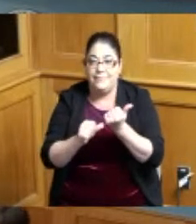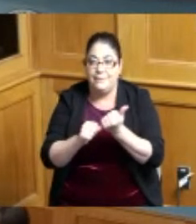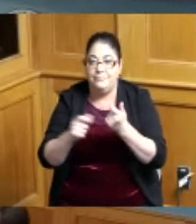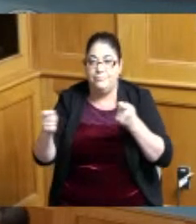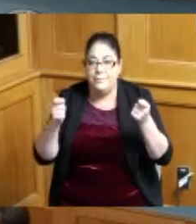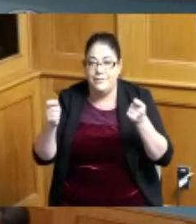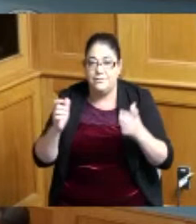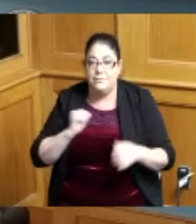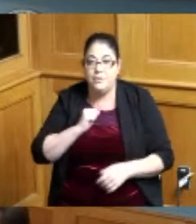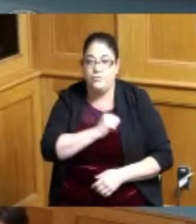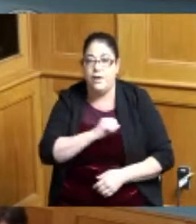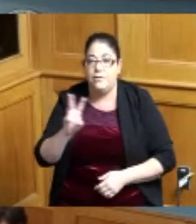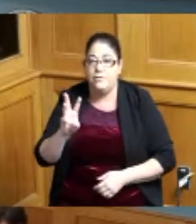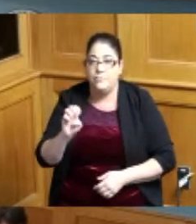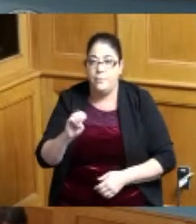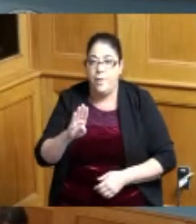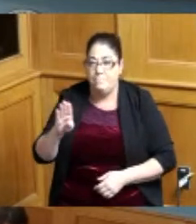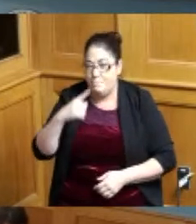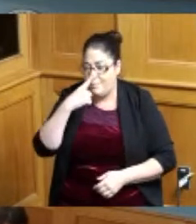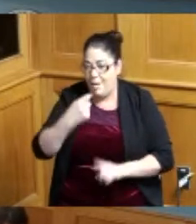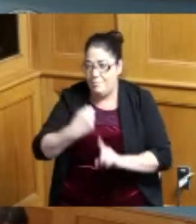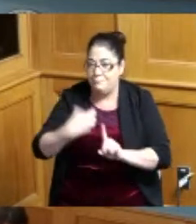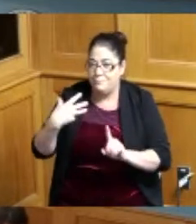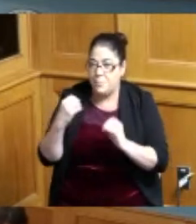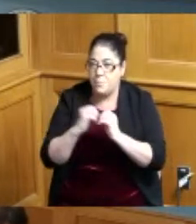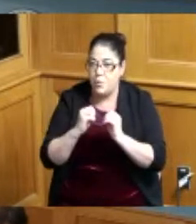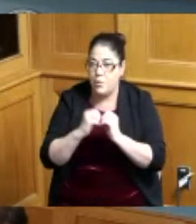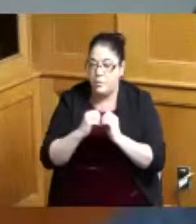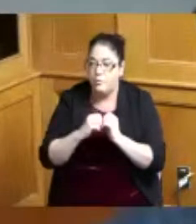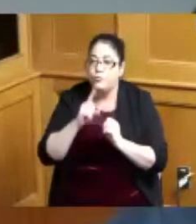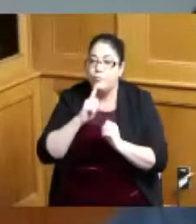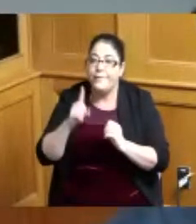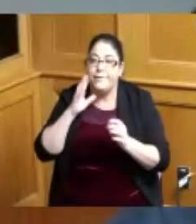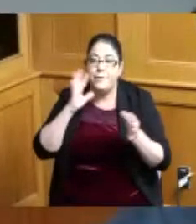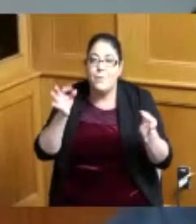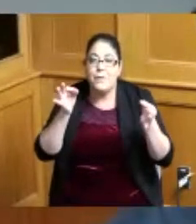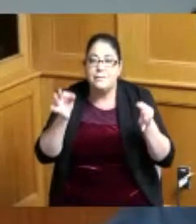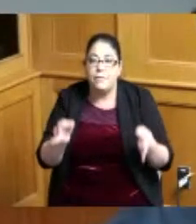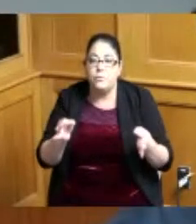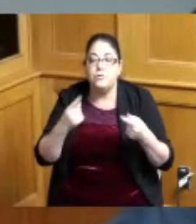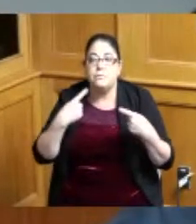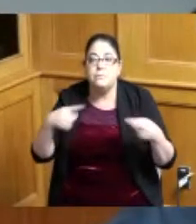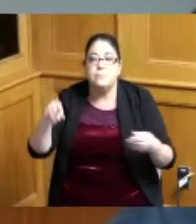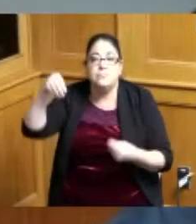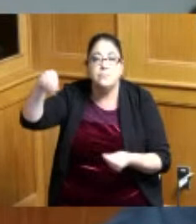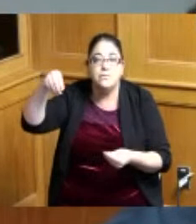to these in a little bit more detail but these are essentially resolutions to obtain millage